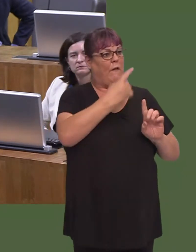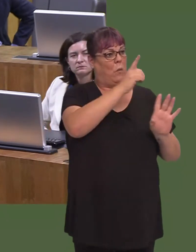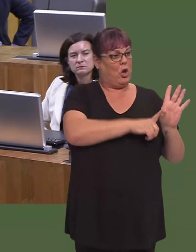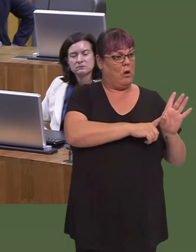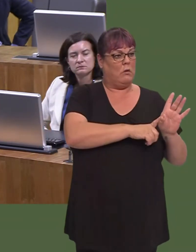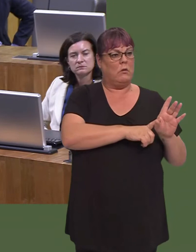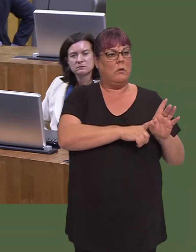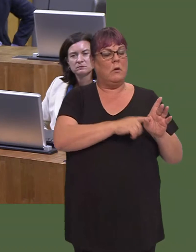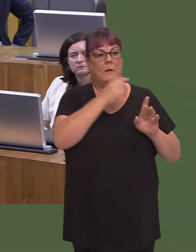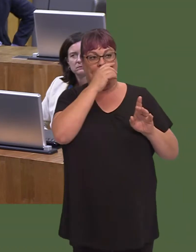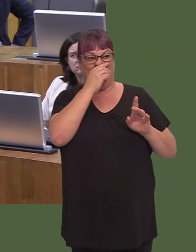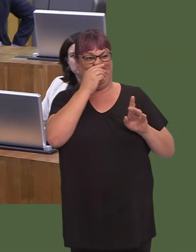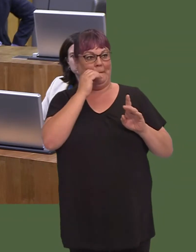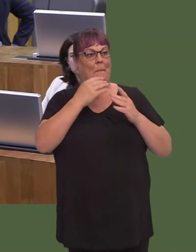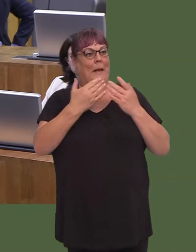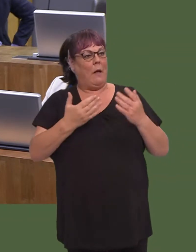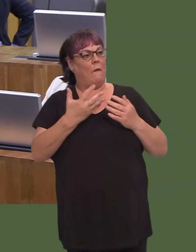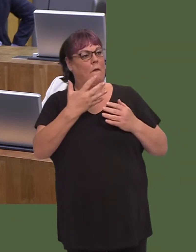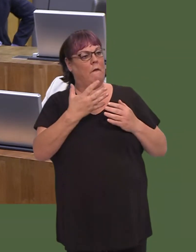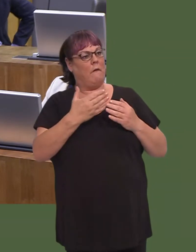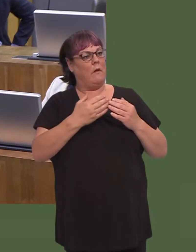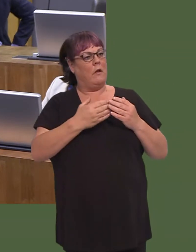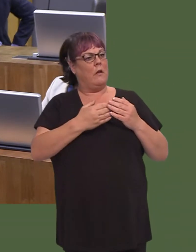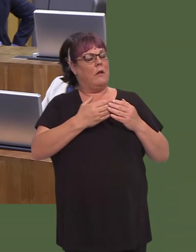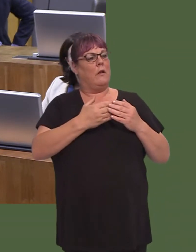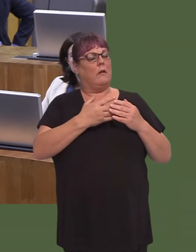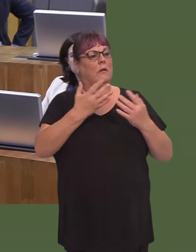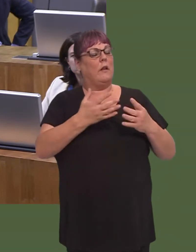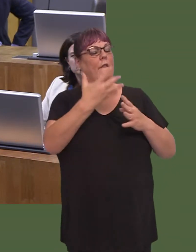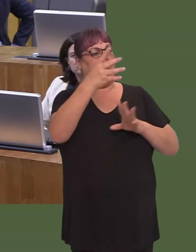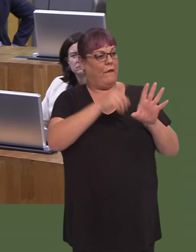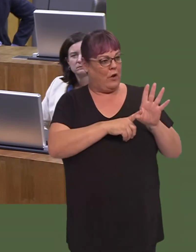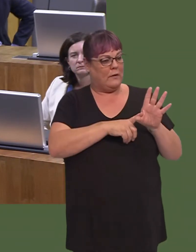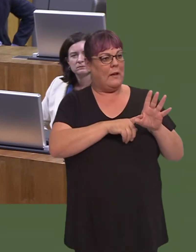were told it'd be the easiest negotiation ever. It hasn't been. We were told that the